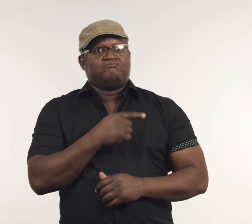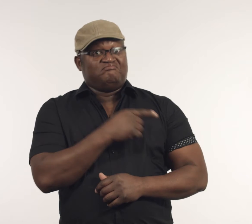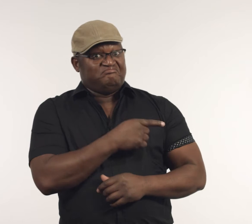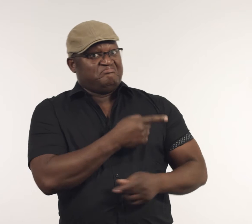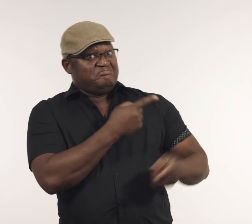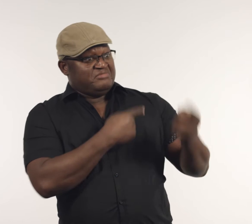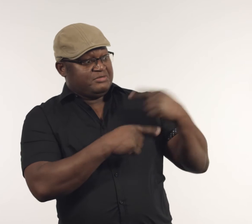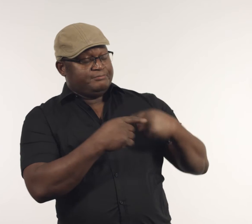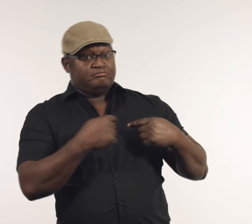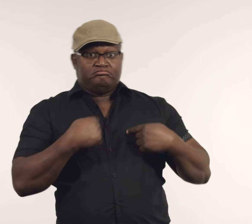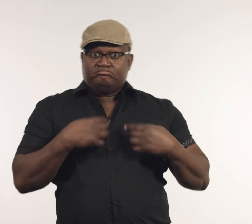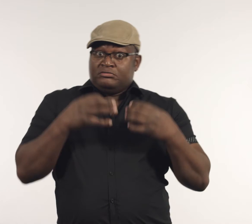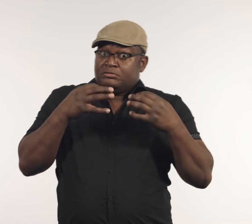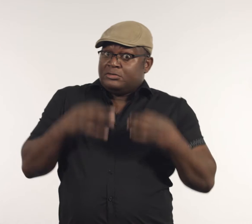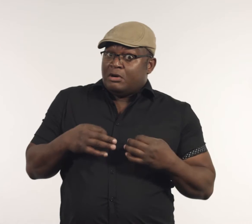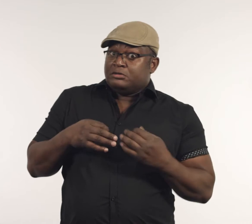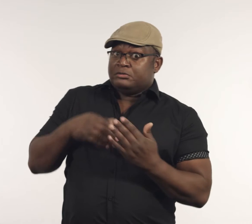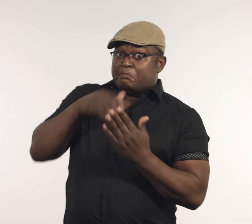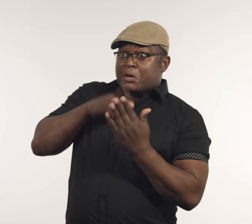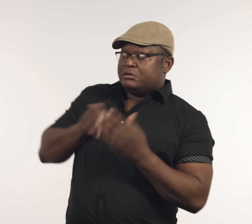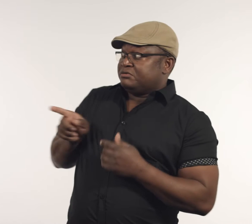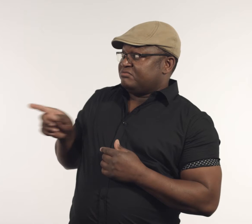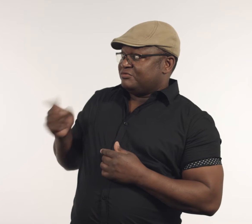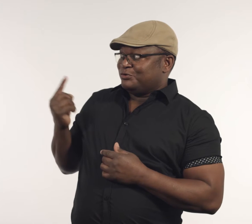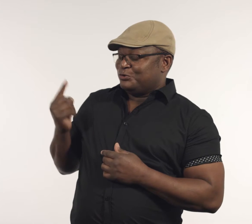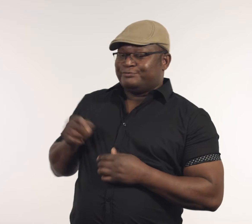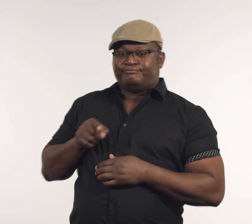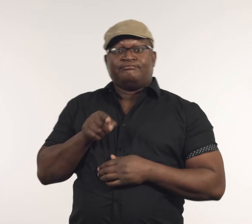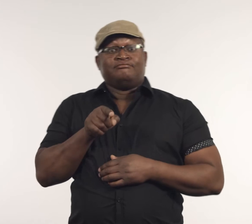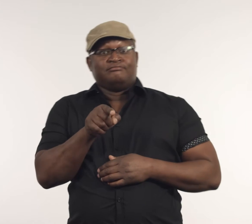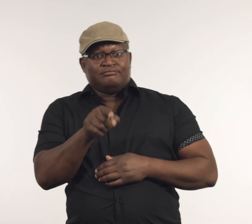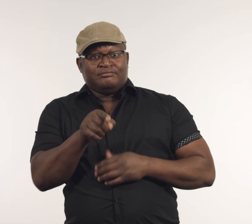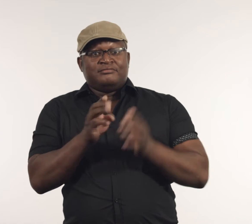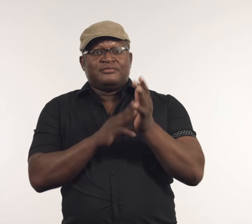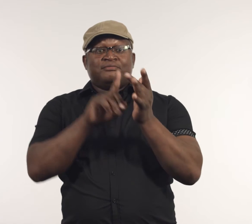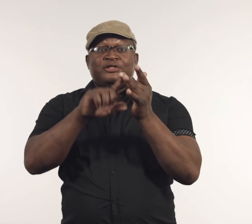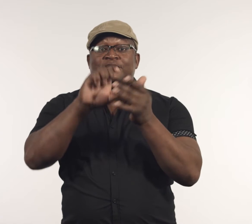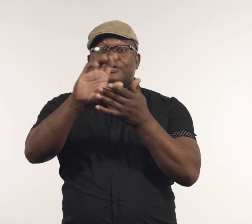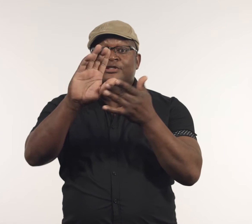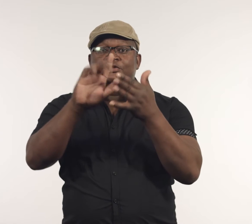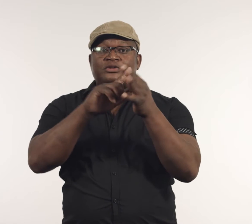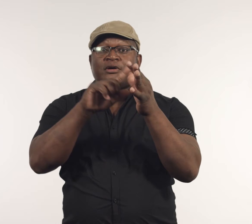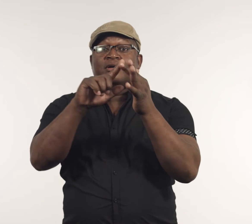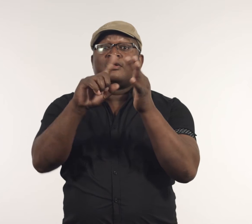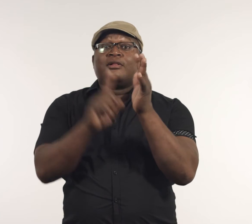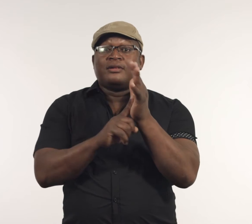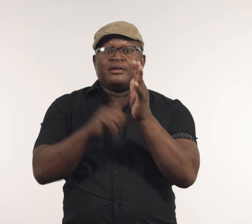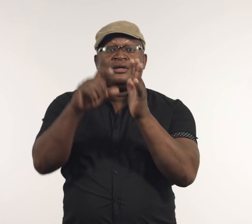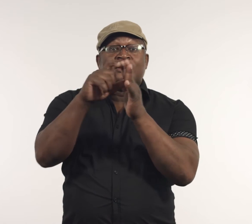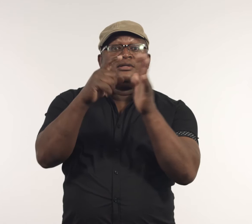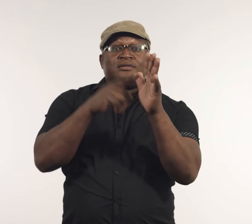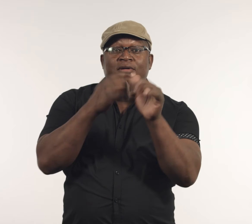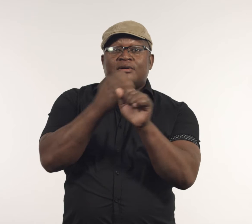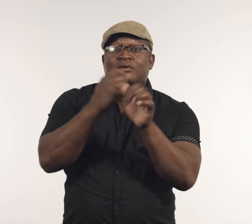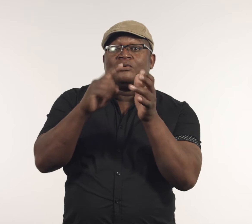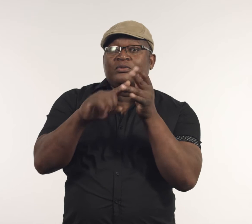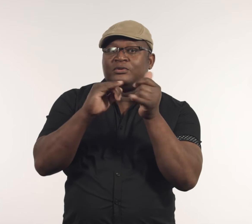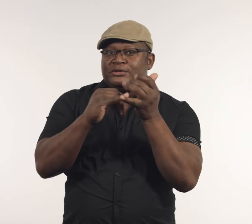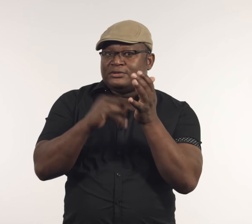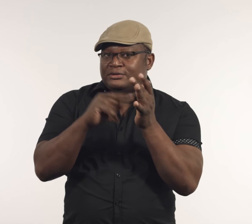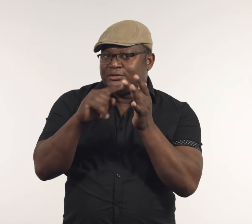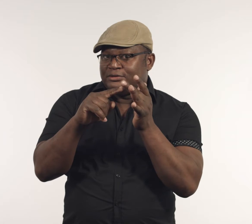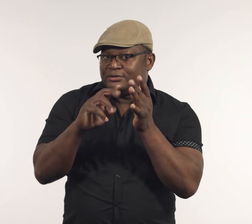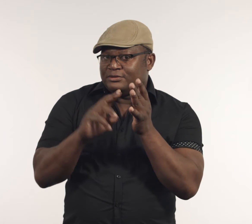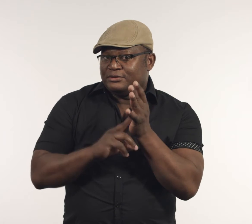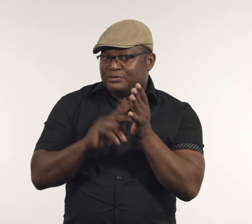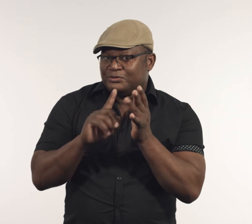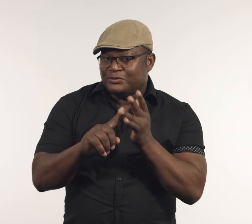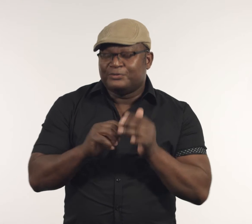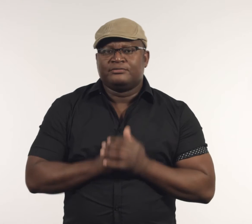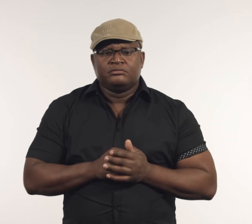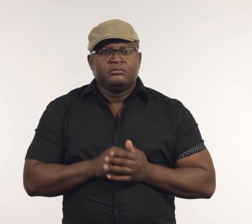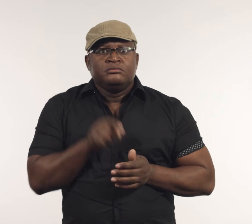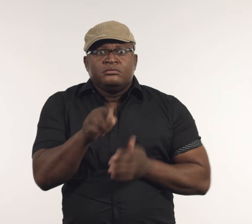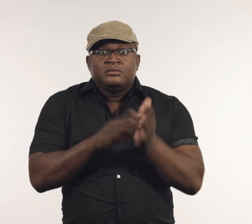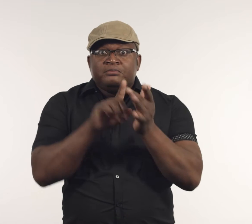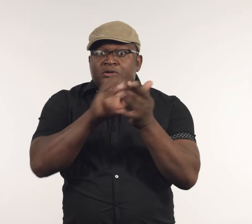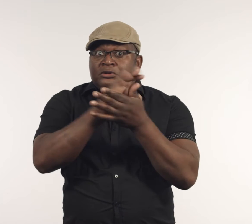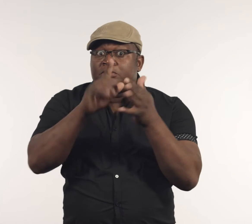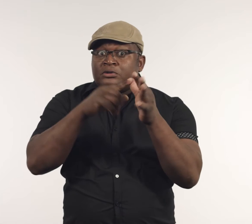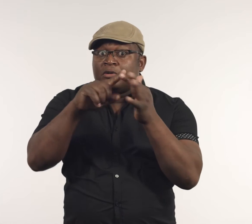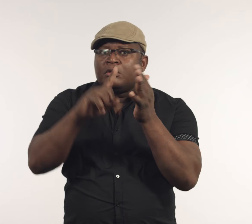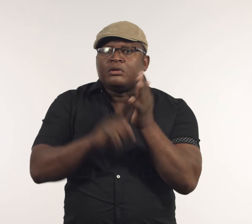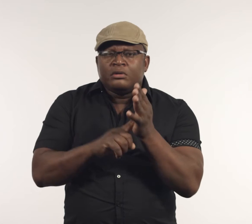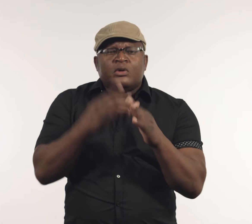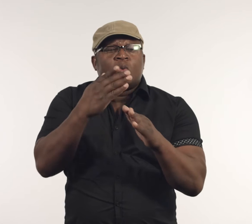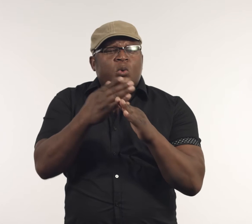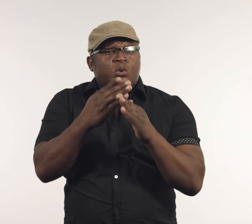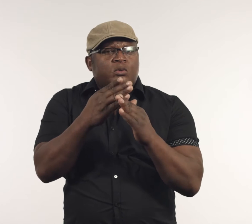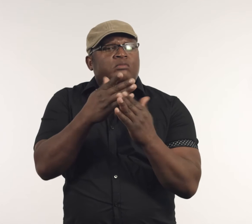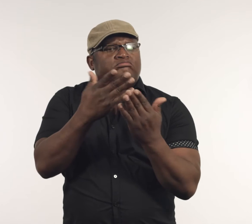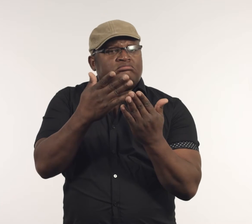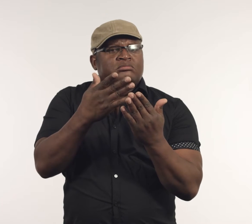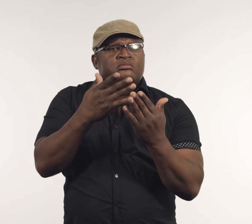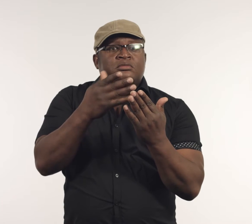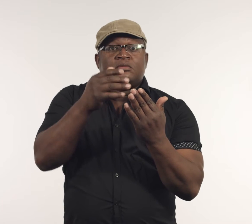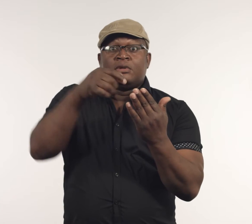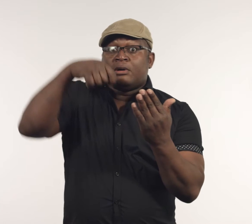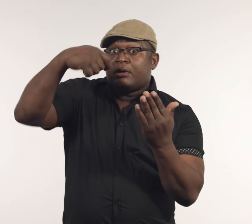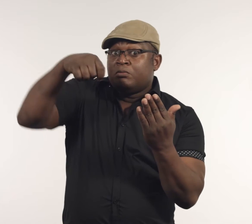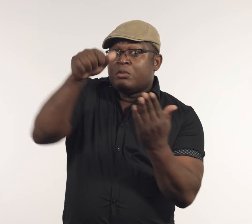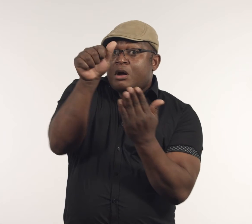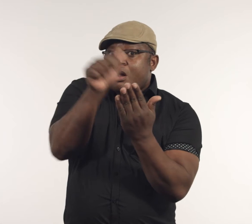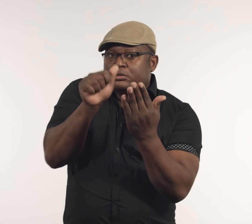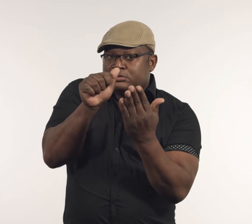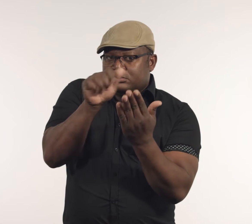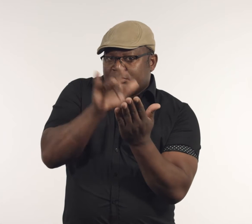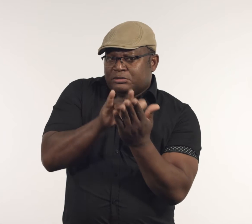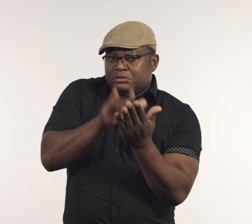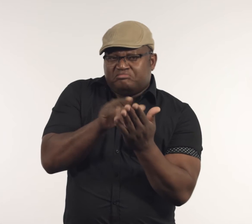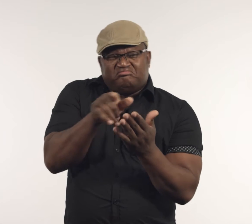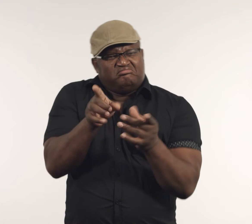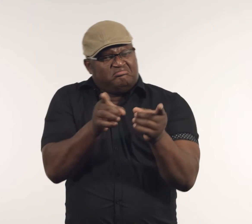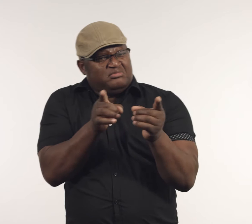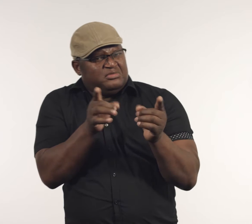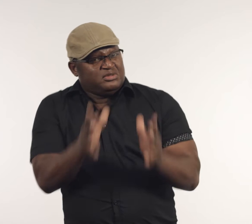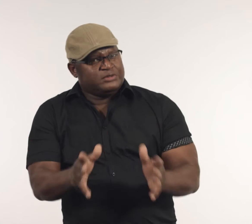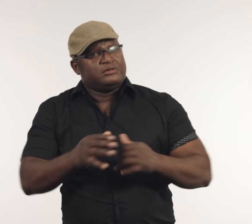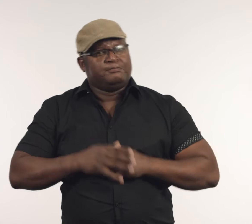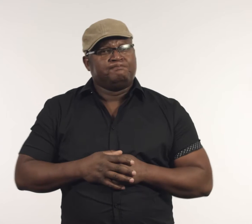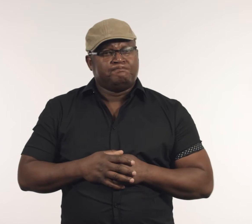Xeni says ‘My subject, Michael Dagostino, is the director of Campbelltown Arts Centre,